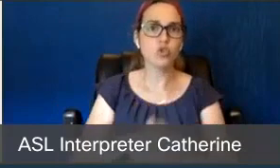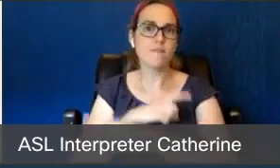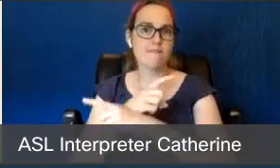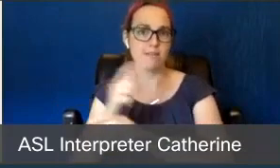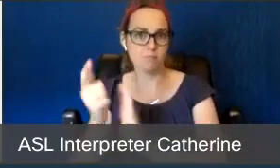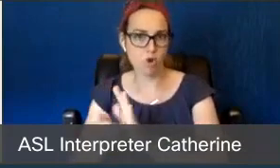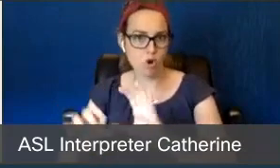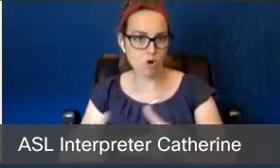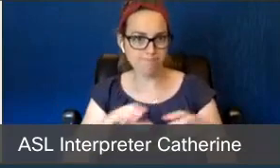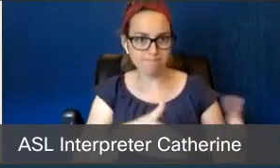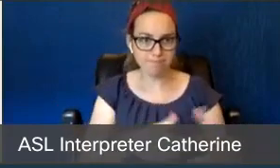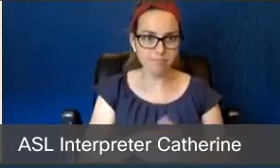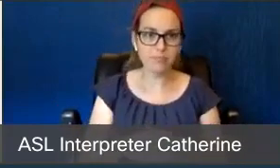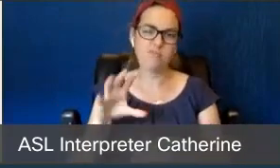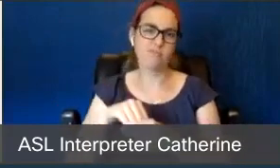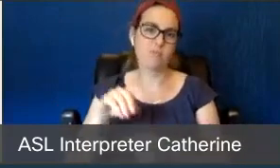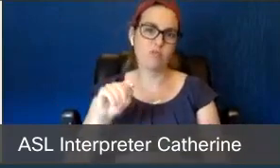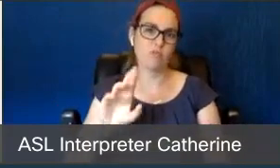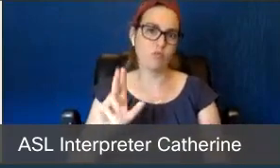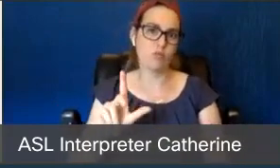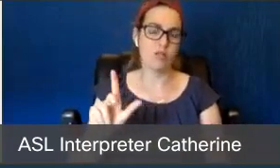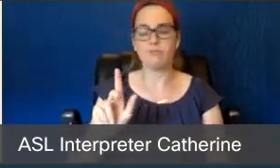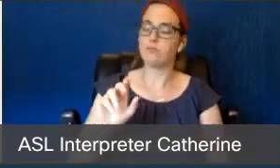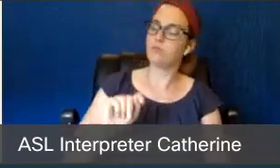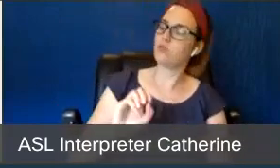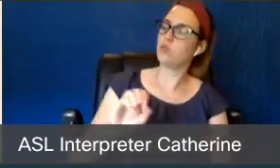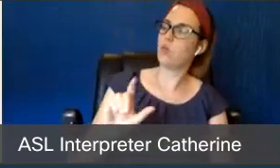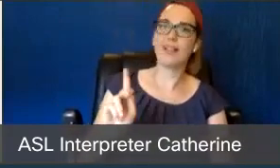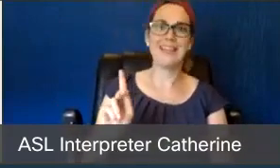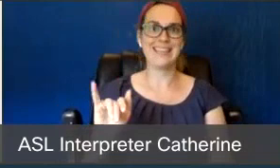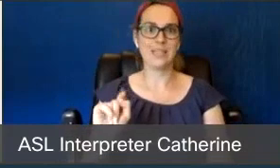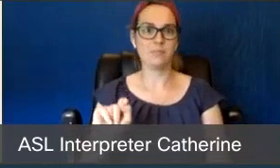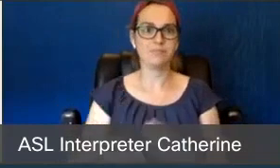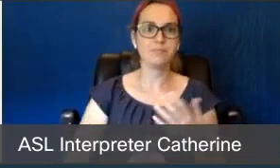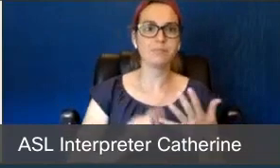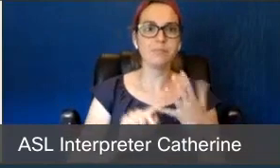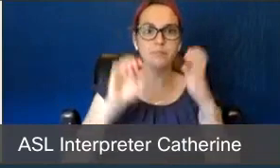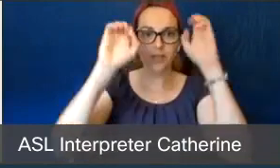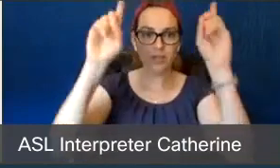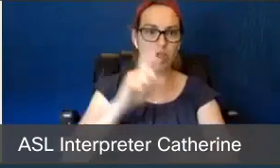Educating the law enforcement and connecting with jails, benefits and use of medication assisted treatment,